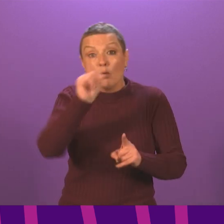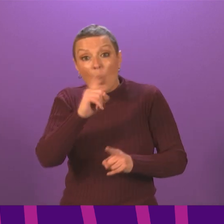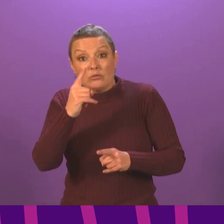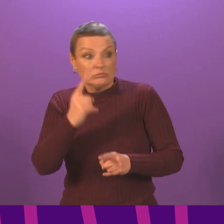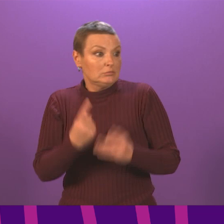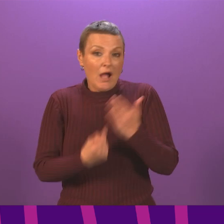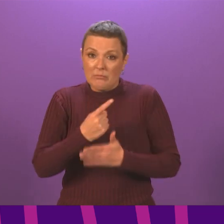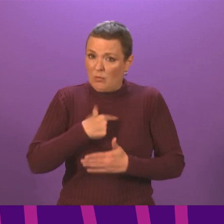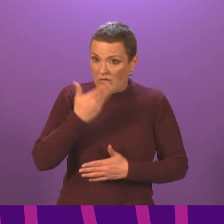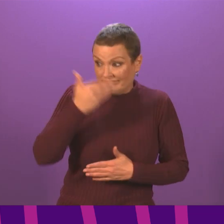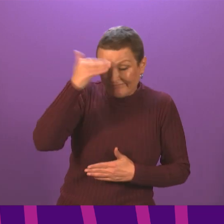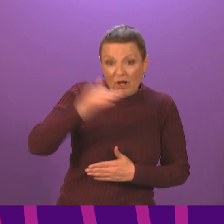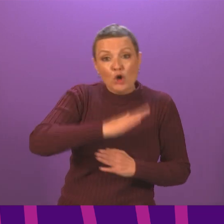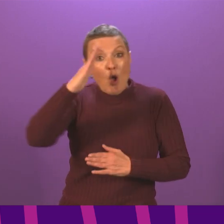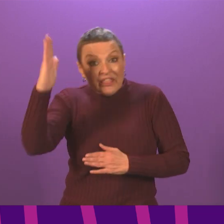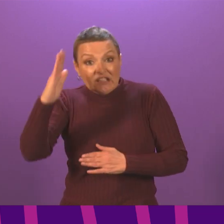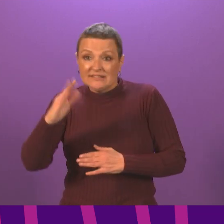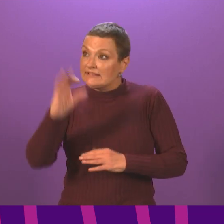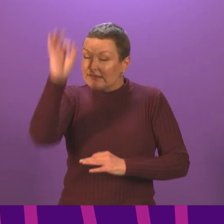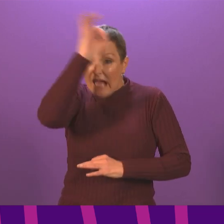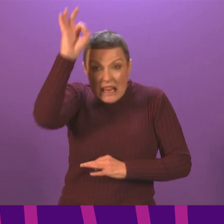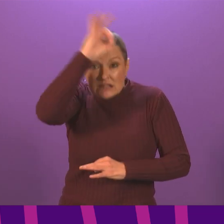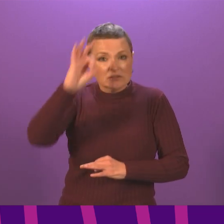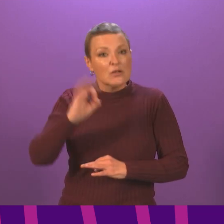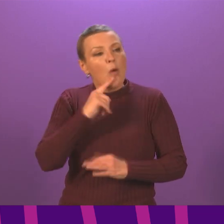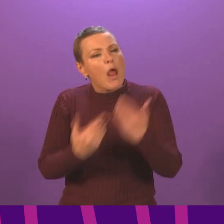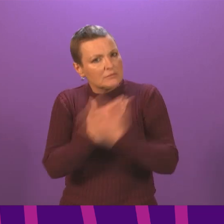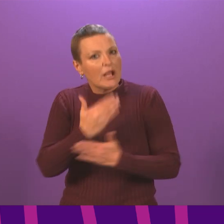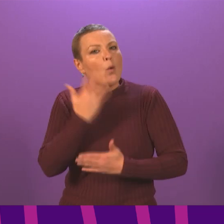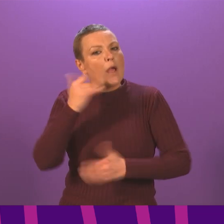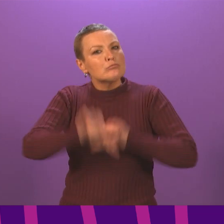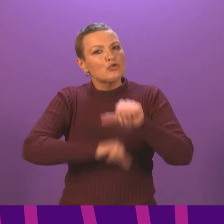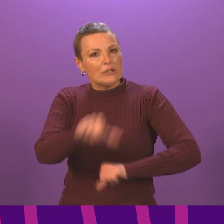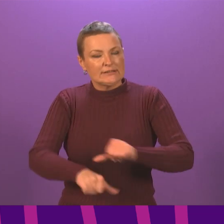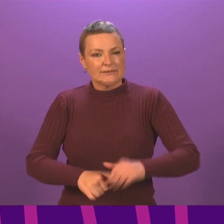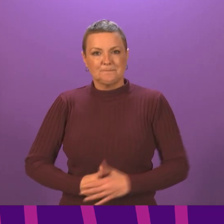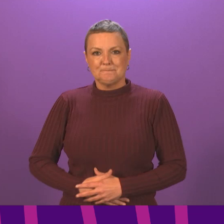who represent islands and the north-east of Scotland updated as we make progress.